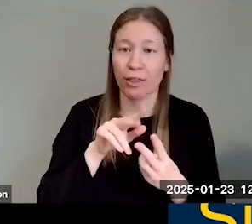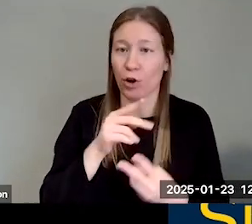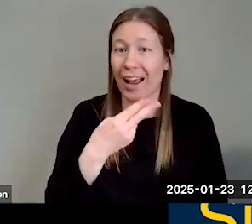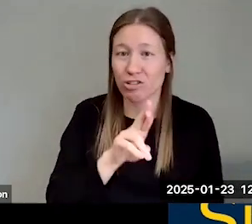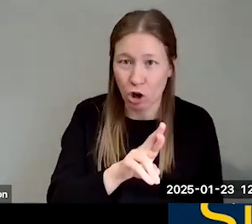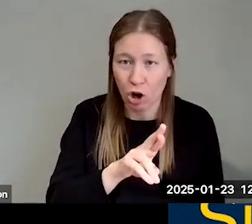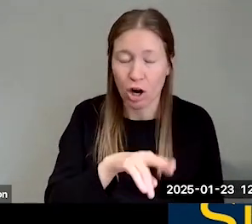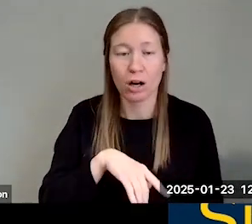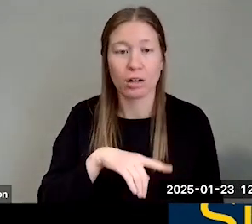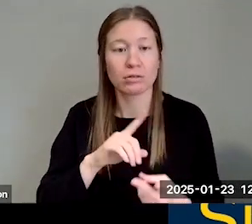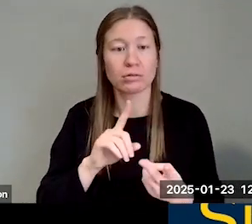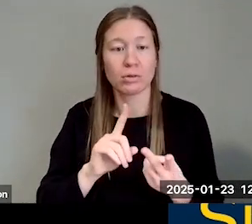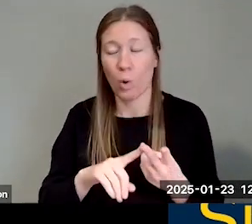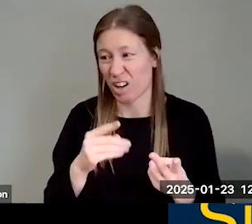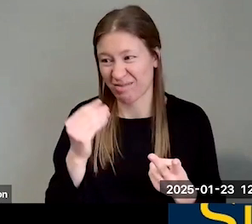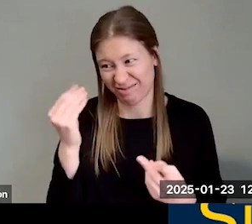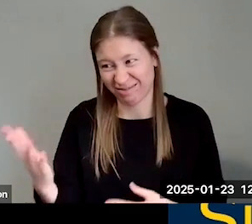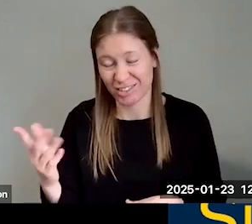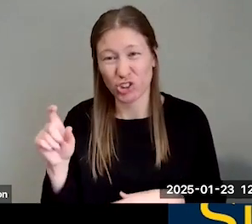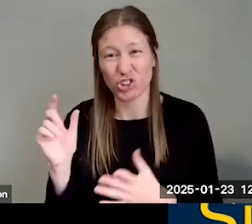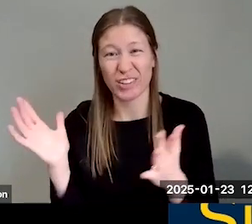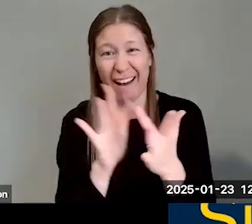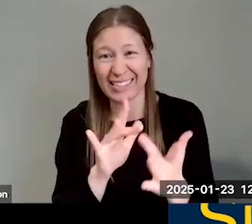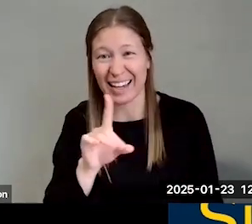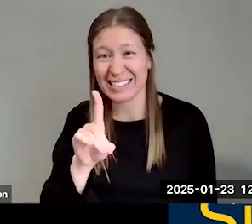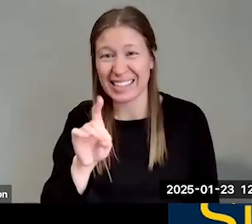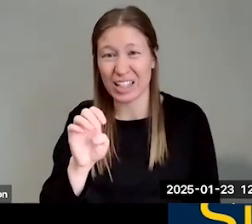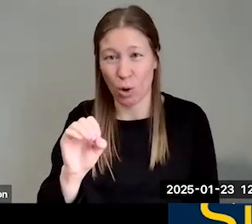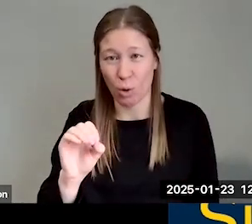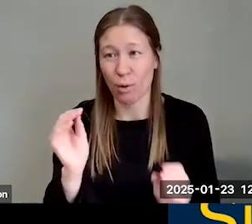or let them know to contact the Disability Equity Office.